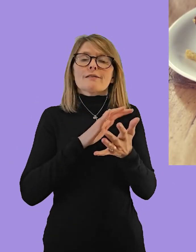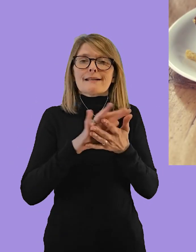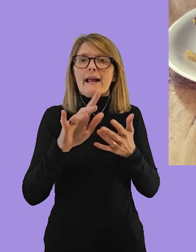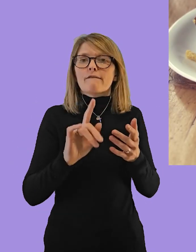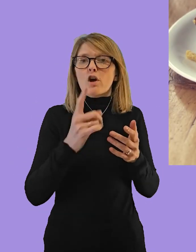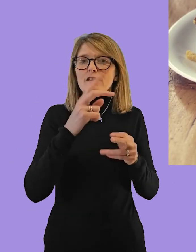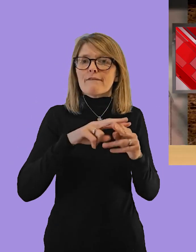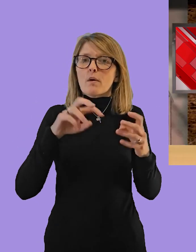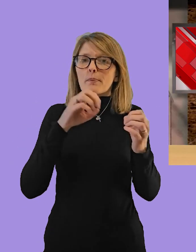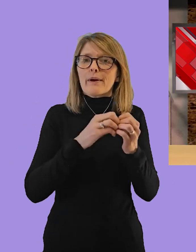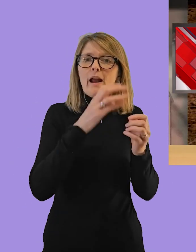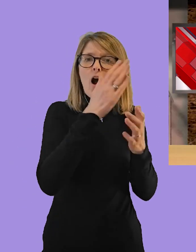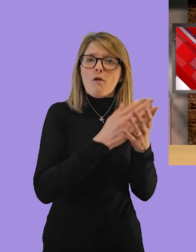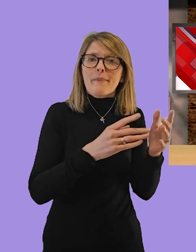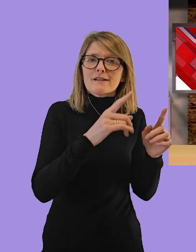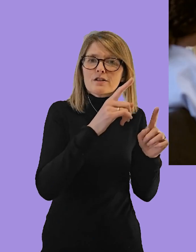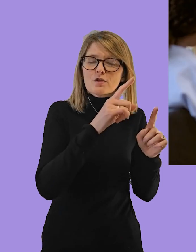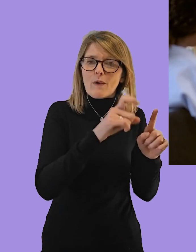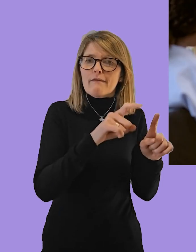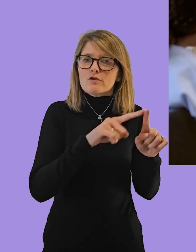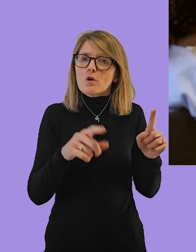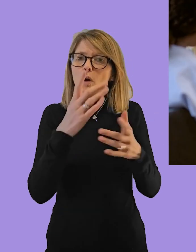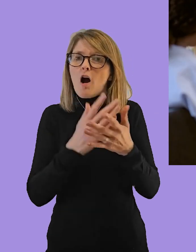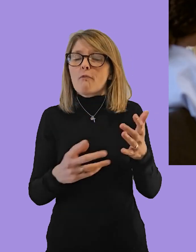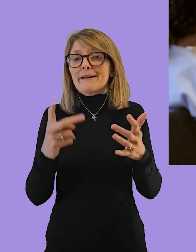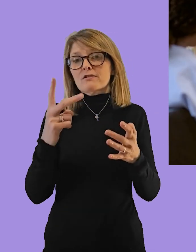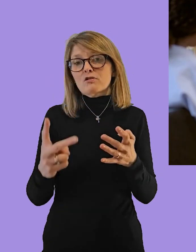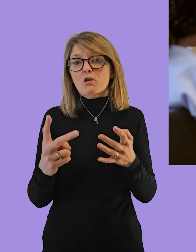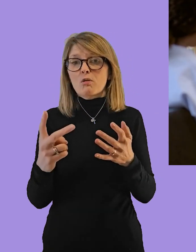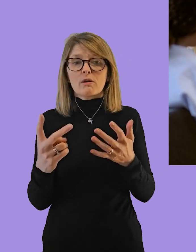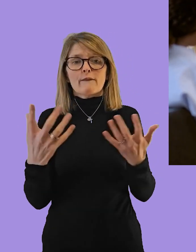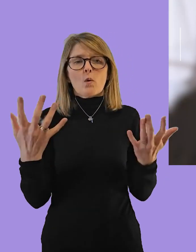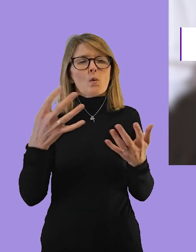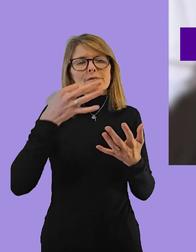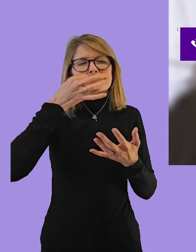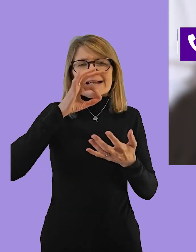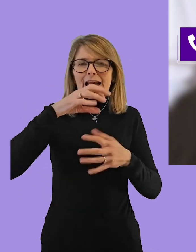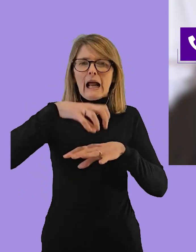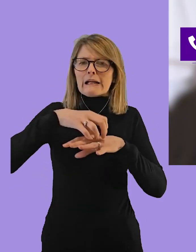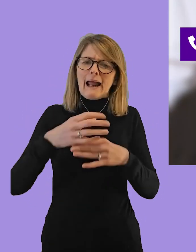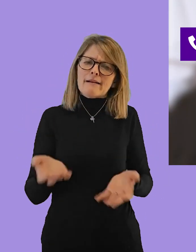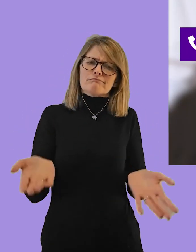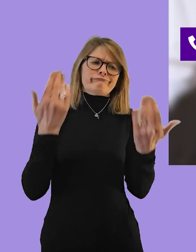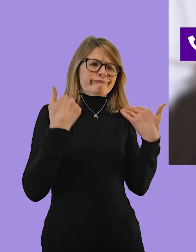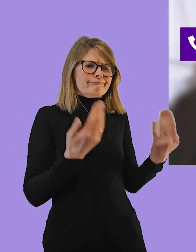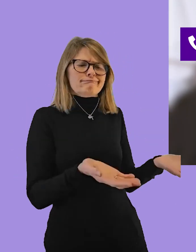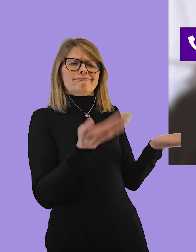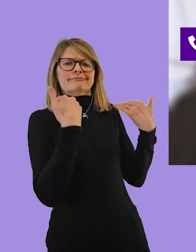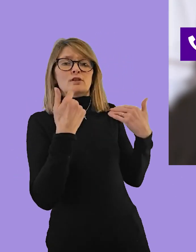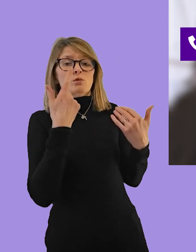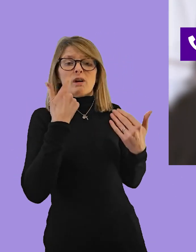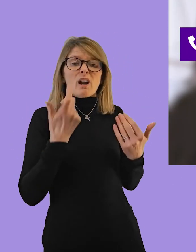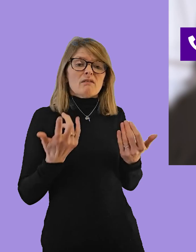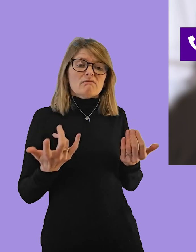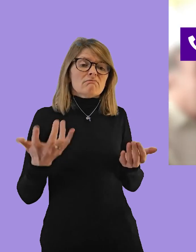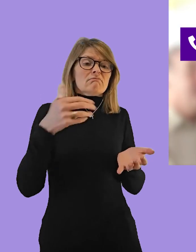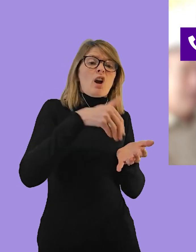and a conversation about mental health. You can just pop in, but if possible, please book by calling 020 8925 2435,